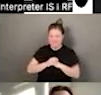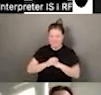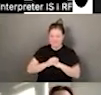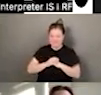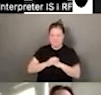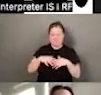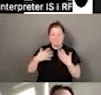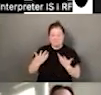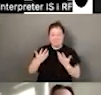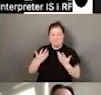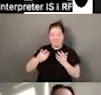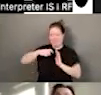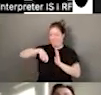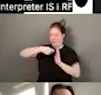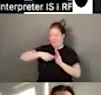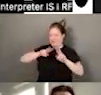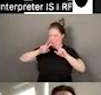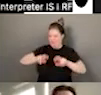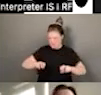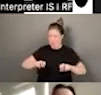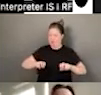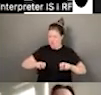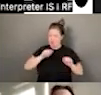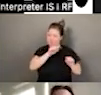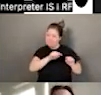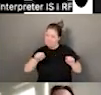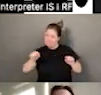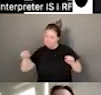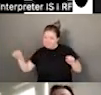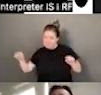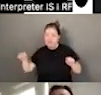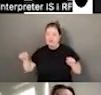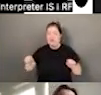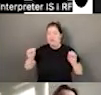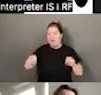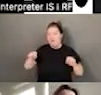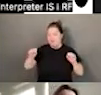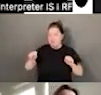projects, those can be born or created out of from three different perspectives.